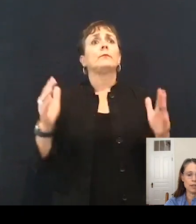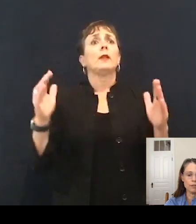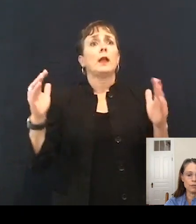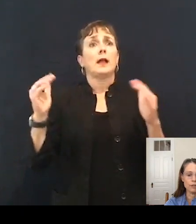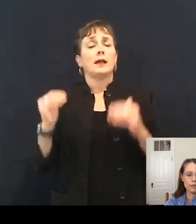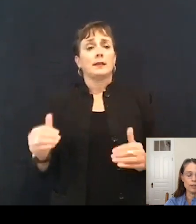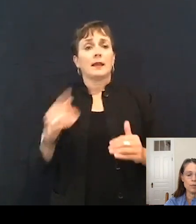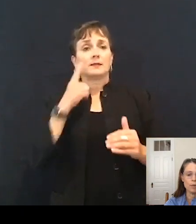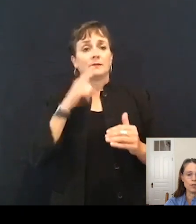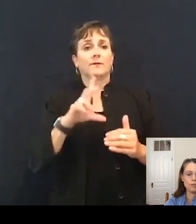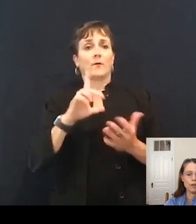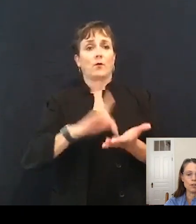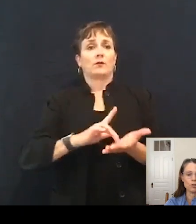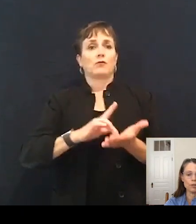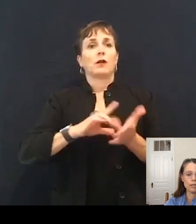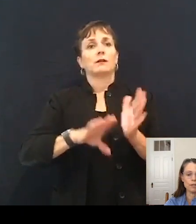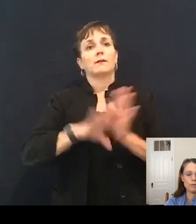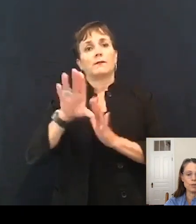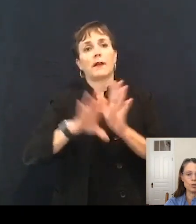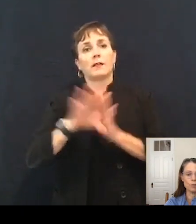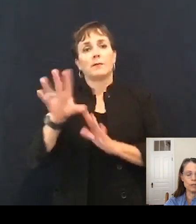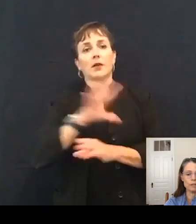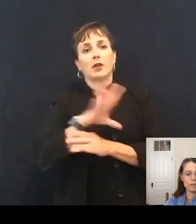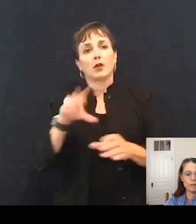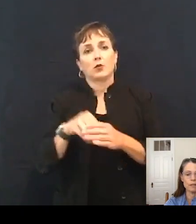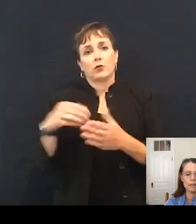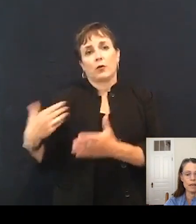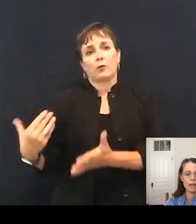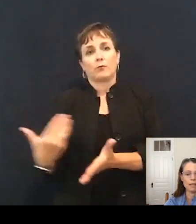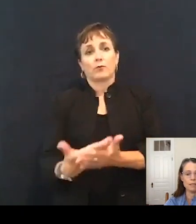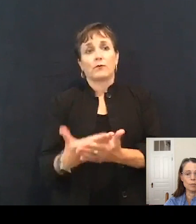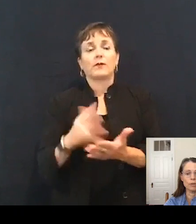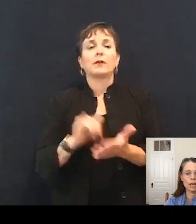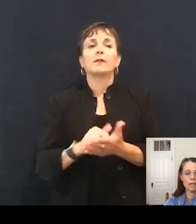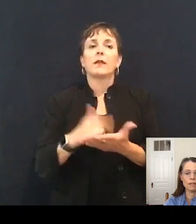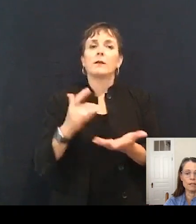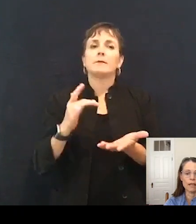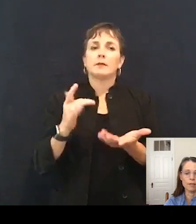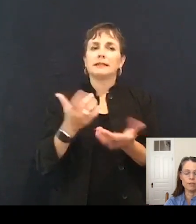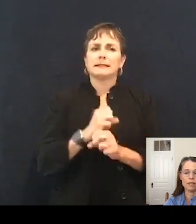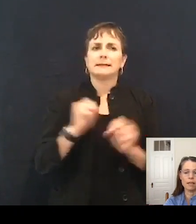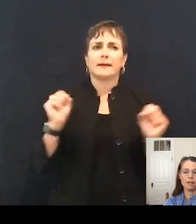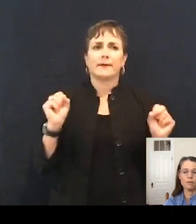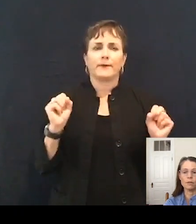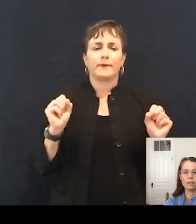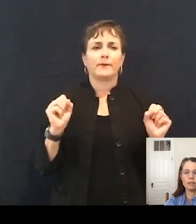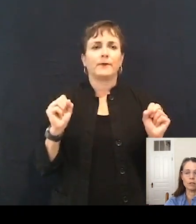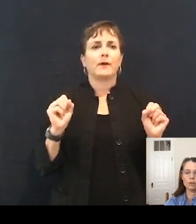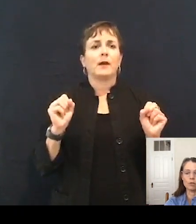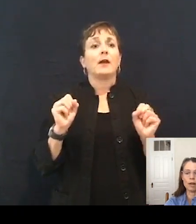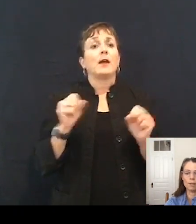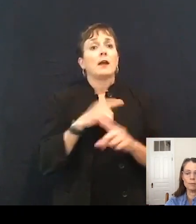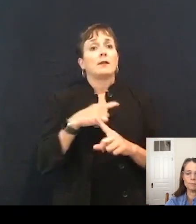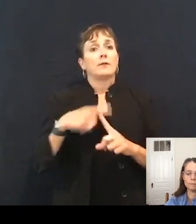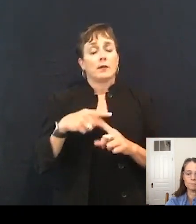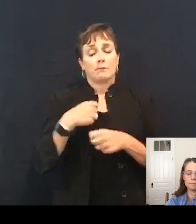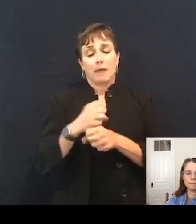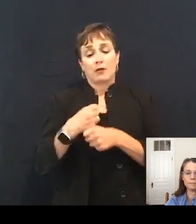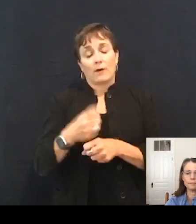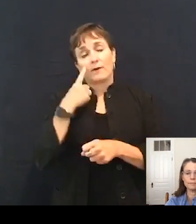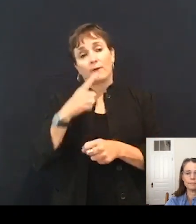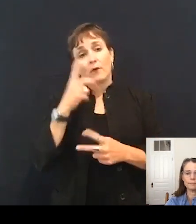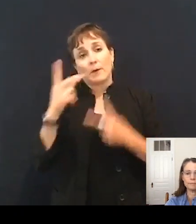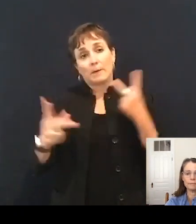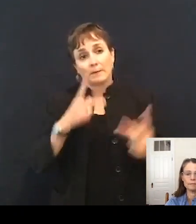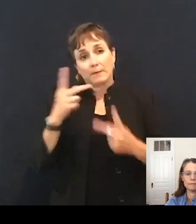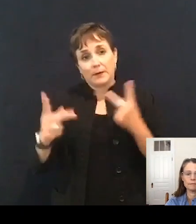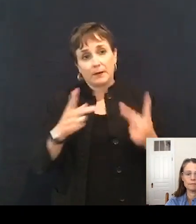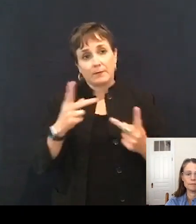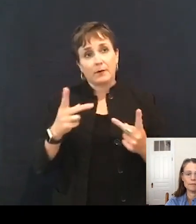manufacturing it for humans, and applying to the FDA for a clinical trial.